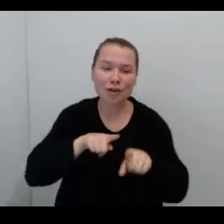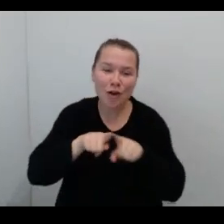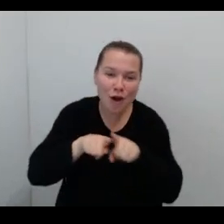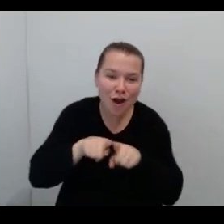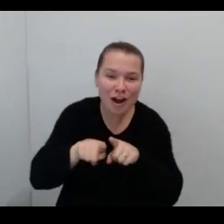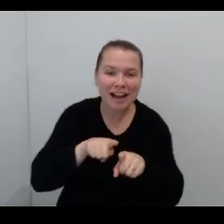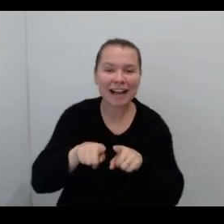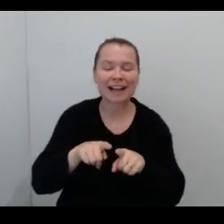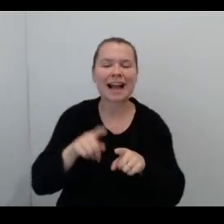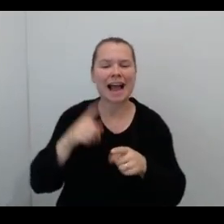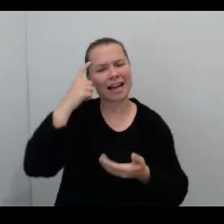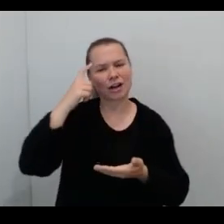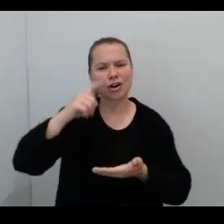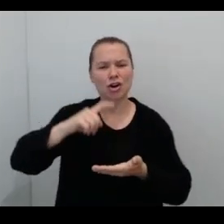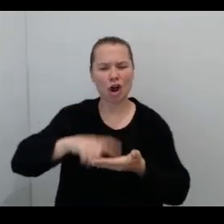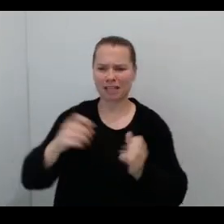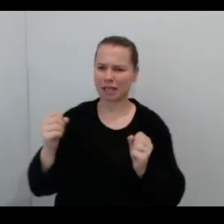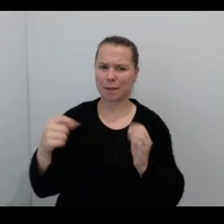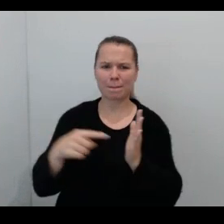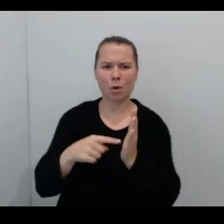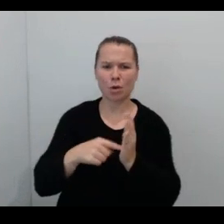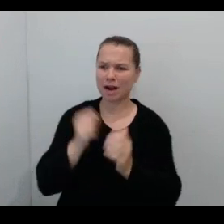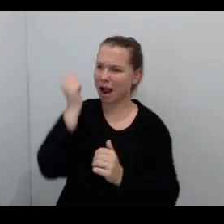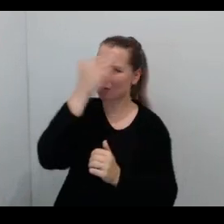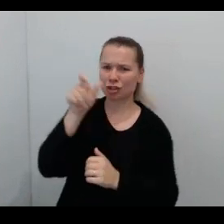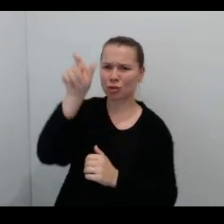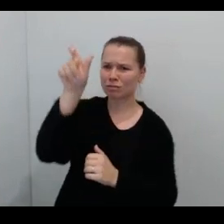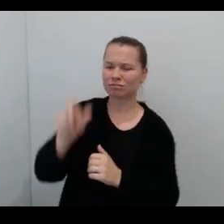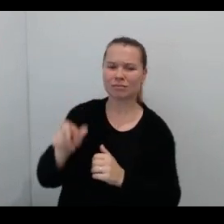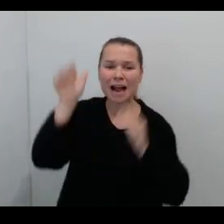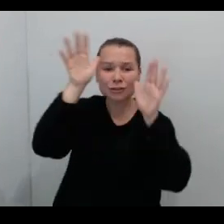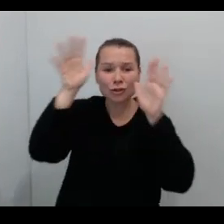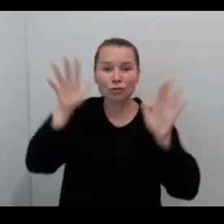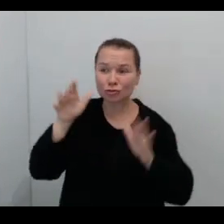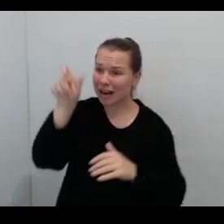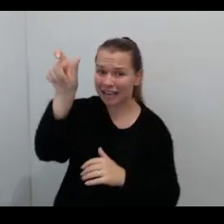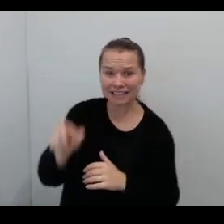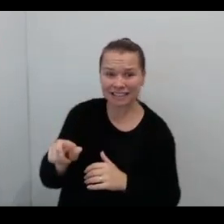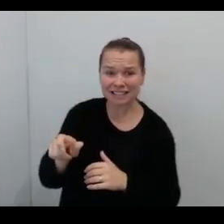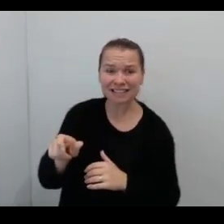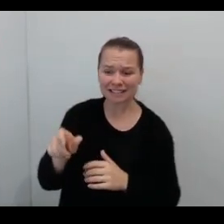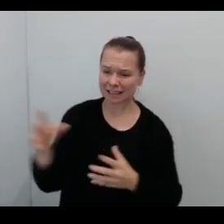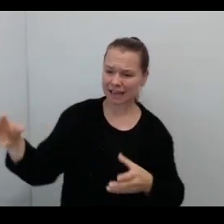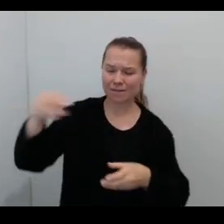the important role that Aboriginal and Torres Strait Islander people play in our community